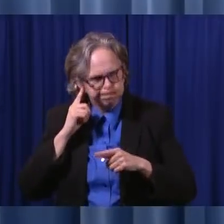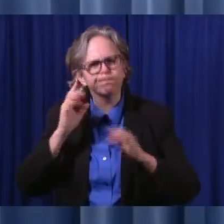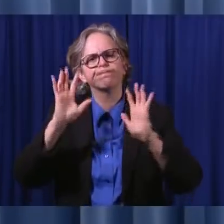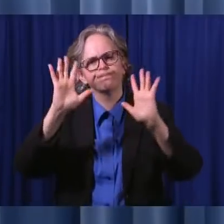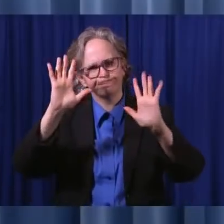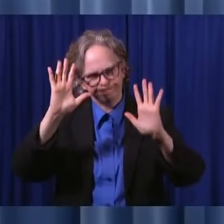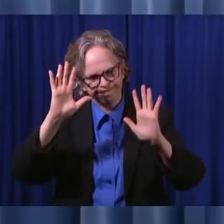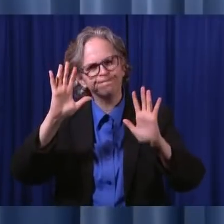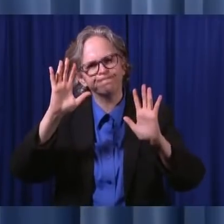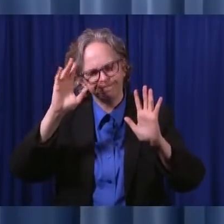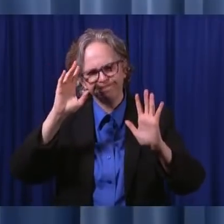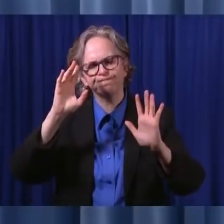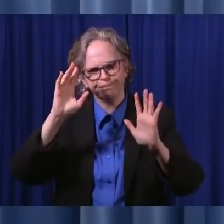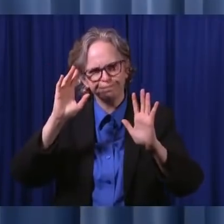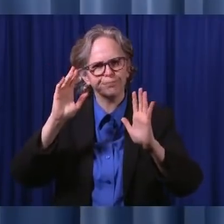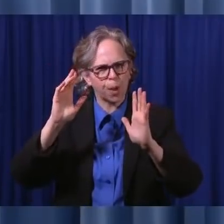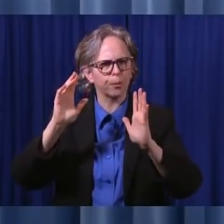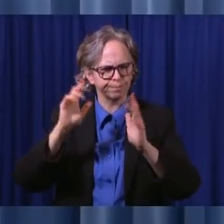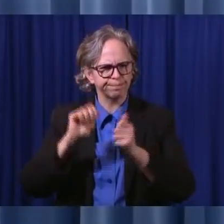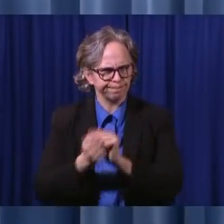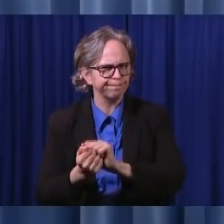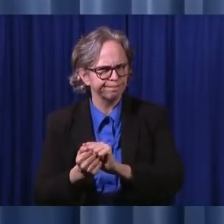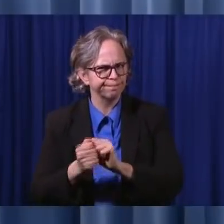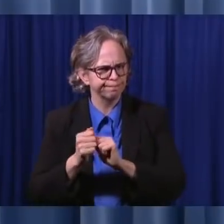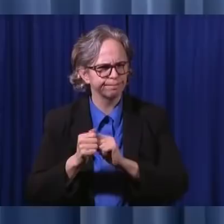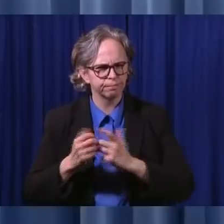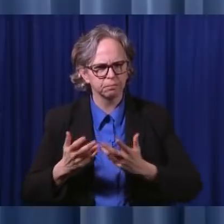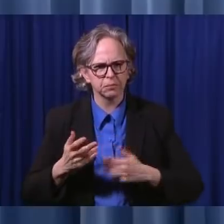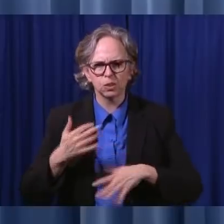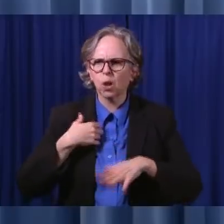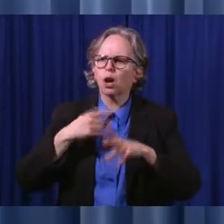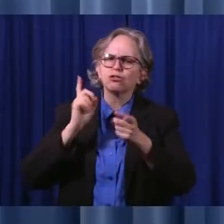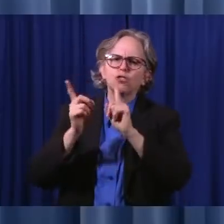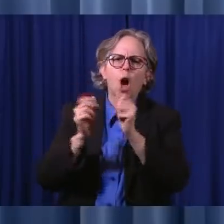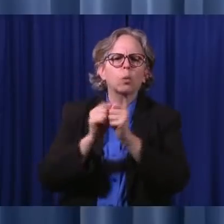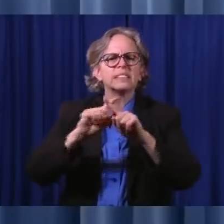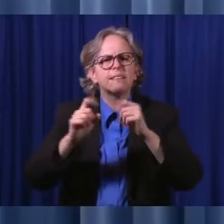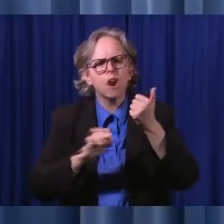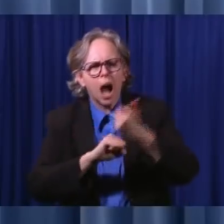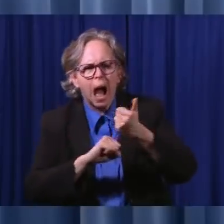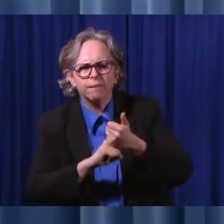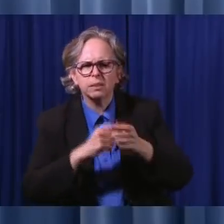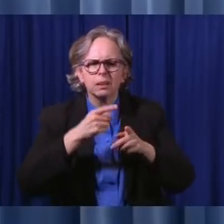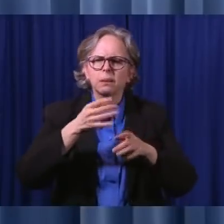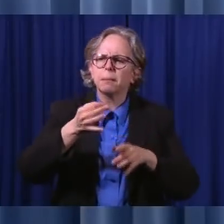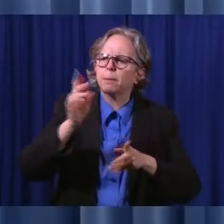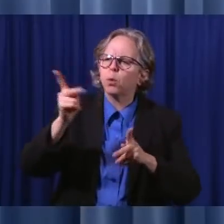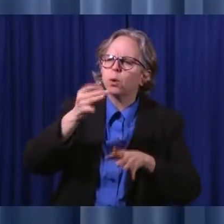AND HEARING FROM BOTH SIDES OF THIS ISSUE AND PEOPLE THAT WANT THE VISITATION AND THOSE THAT DO NOT.